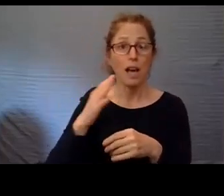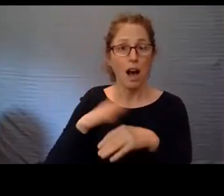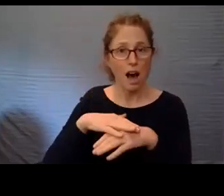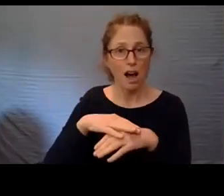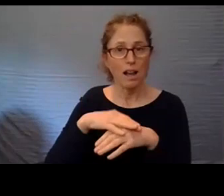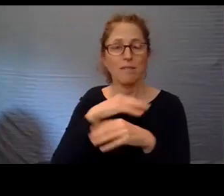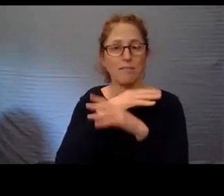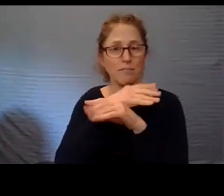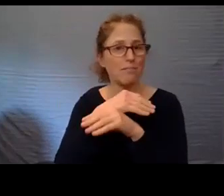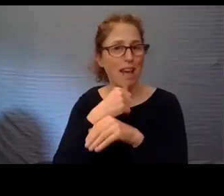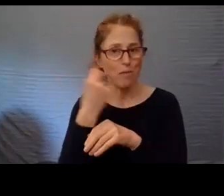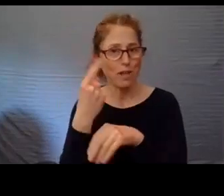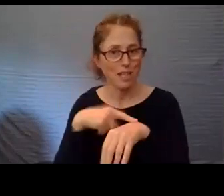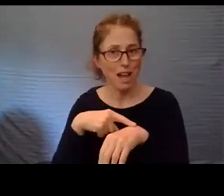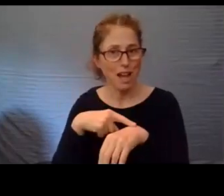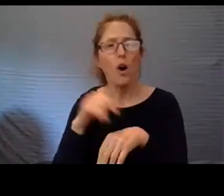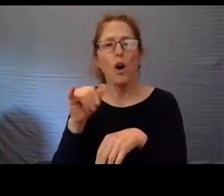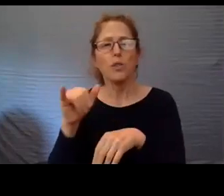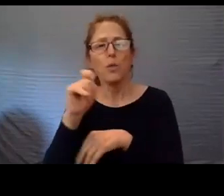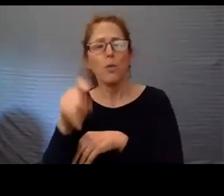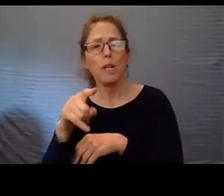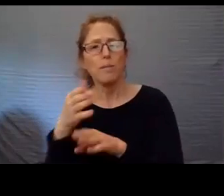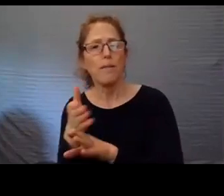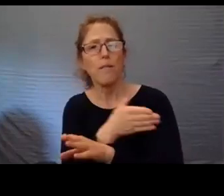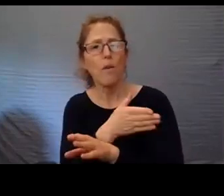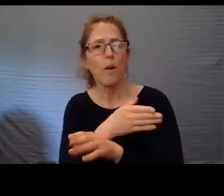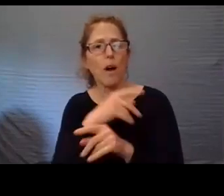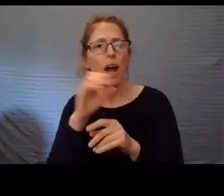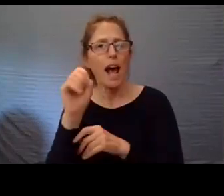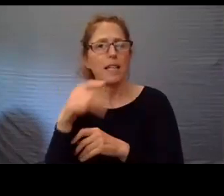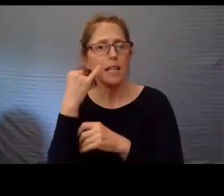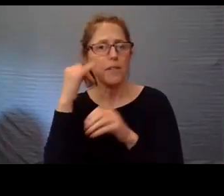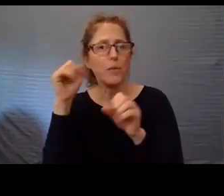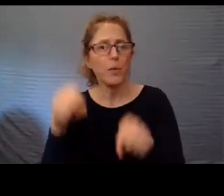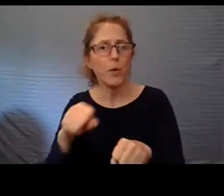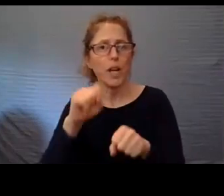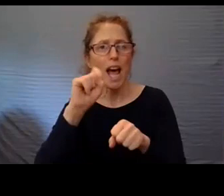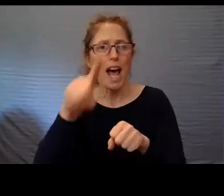A question came up a little bit ago, asking if you'd be able to ask questions in ASL.